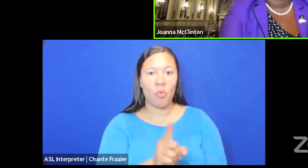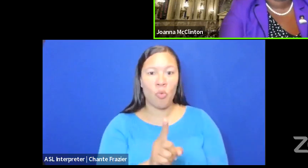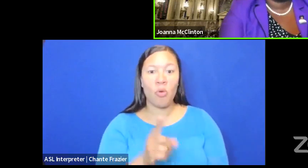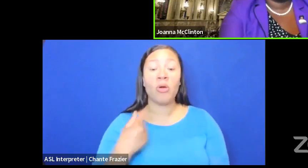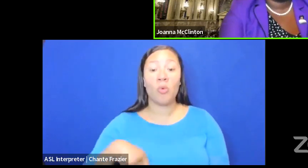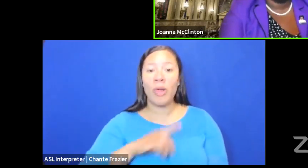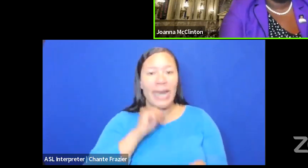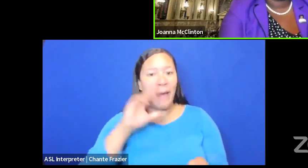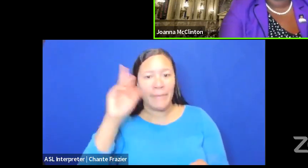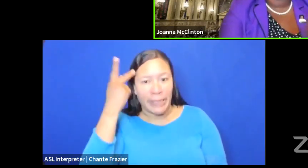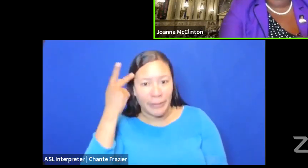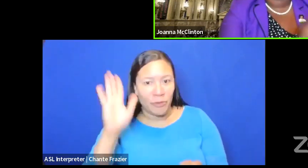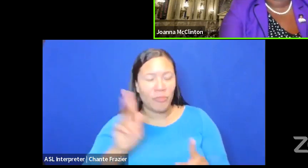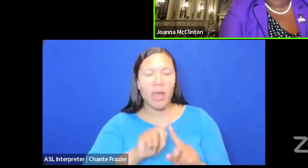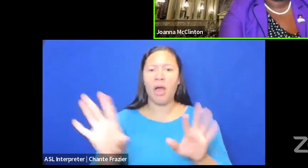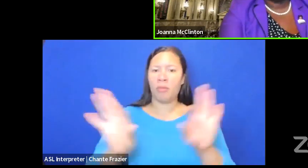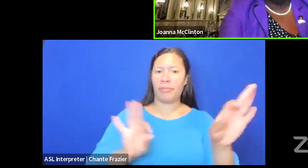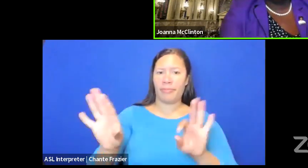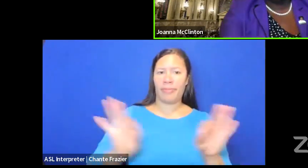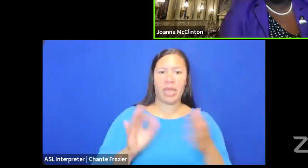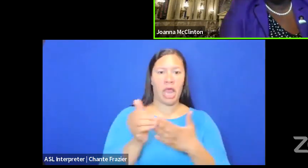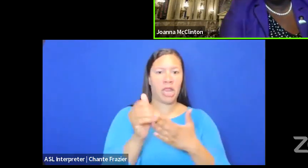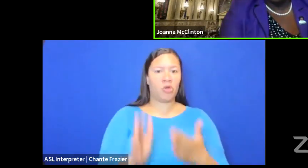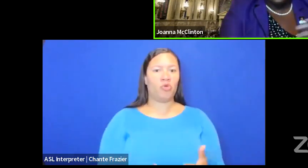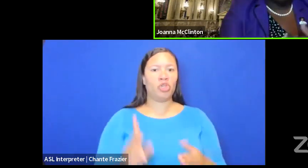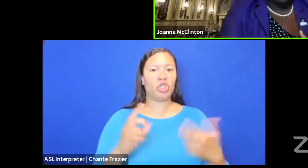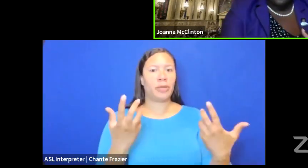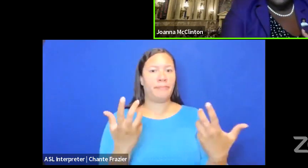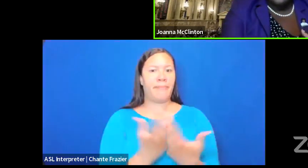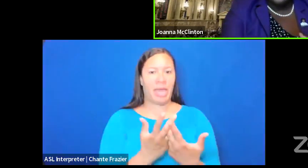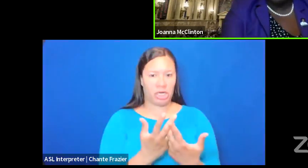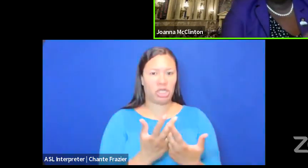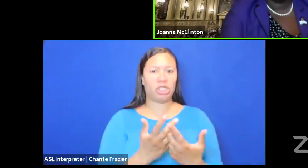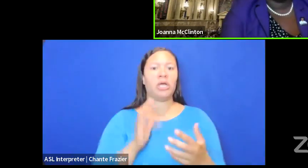The numbers are very low.